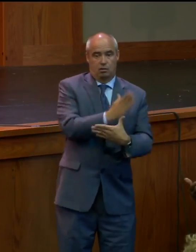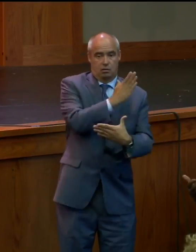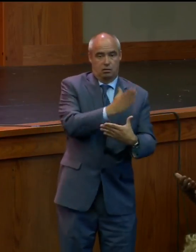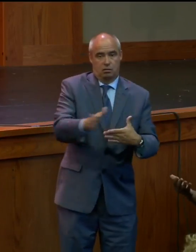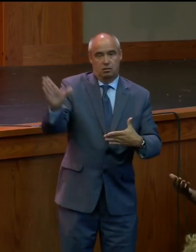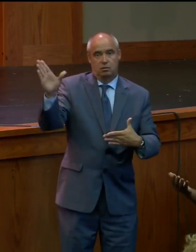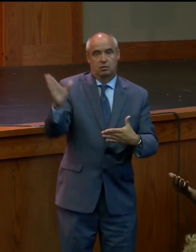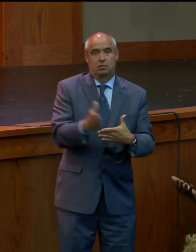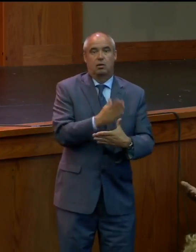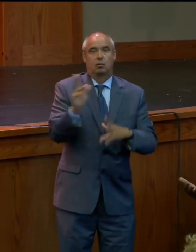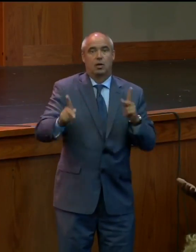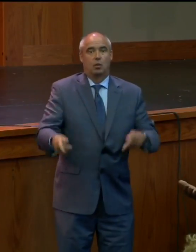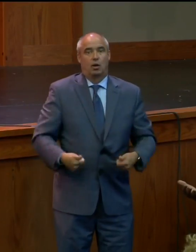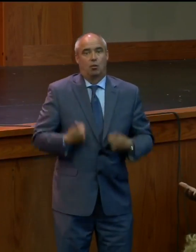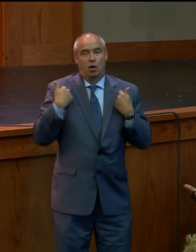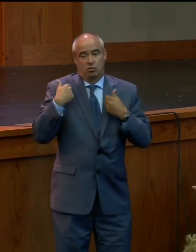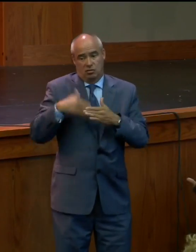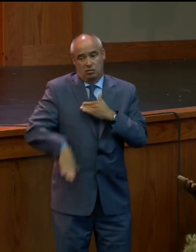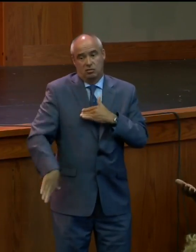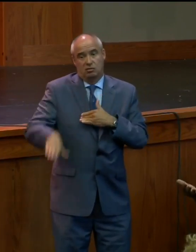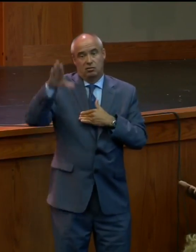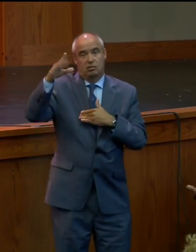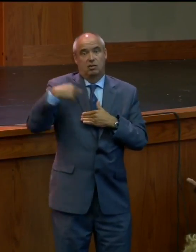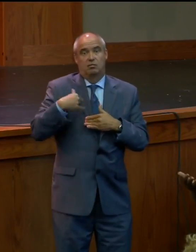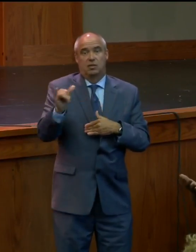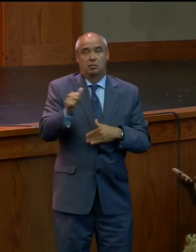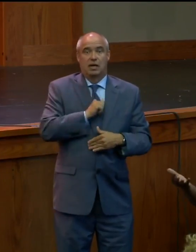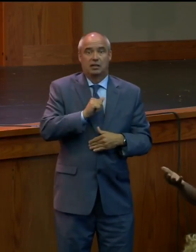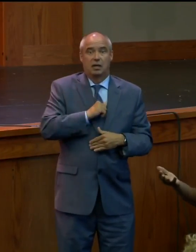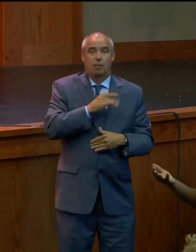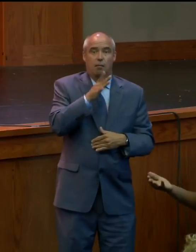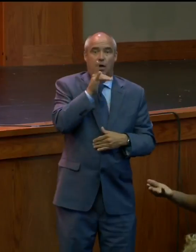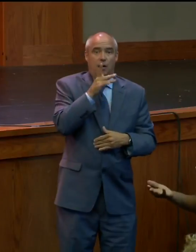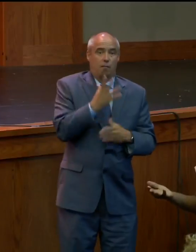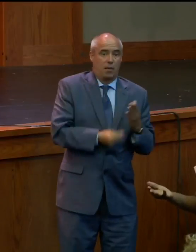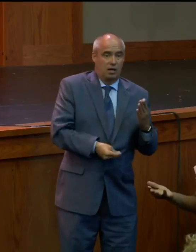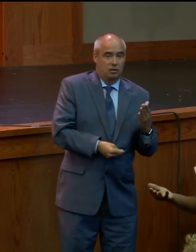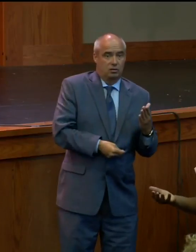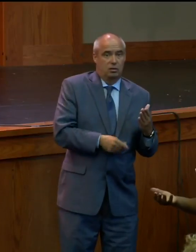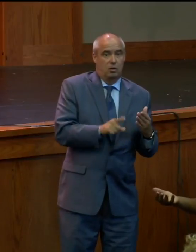HERE FOR A LIFETIME LIKE MYSELF AND MY MOTHER WHO PASSED AT 104.